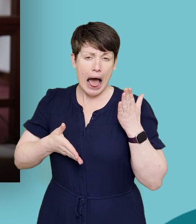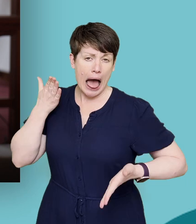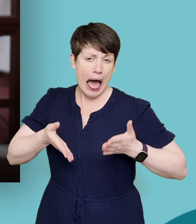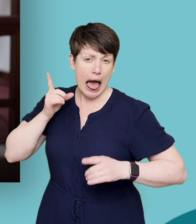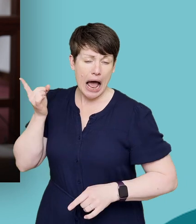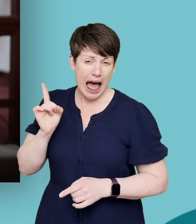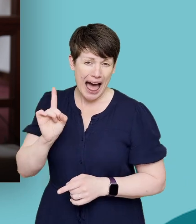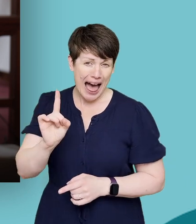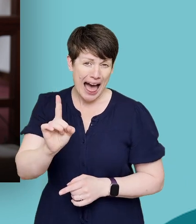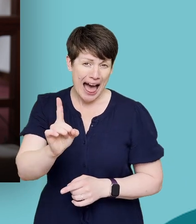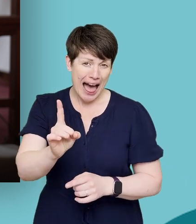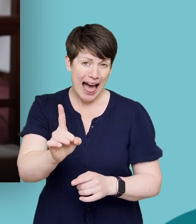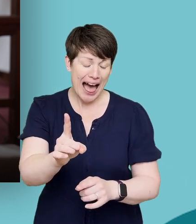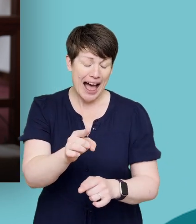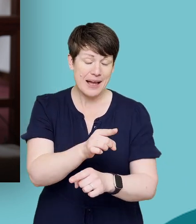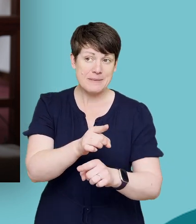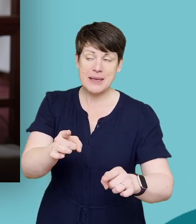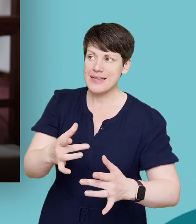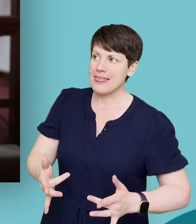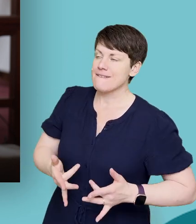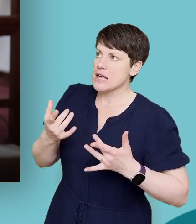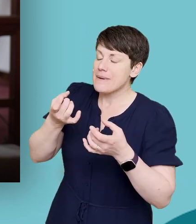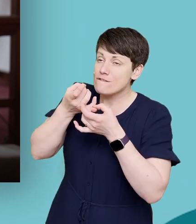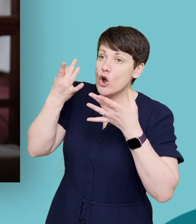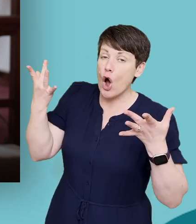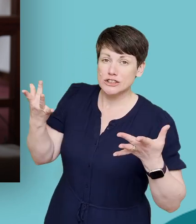feared they'd been forgotten or overlooked and saying,